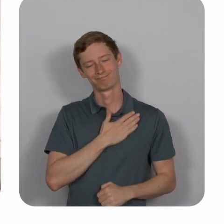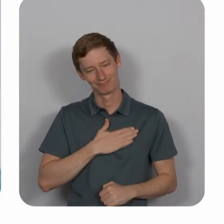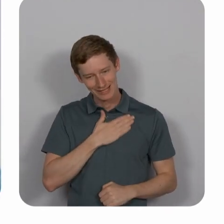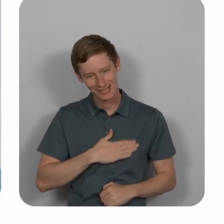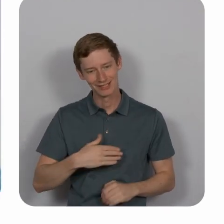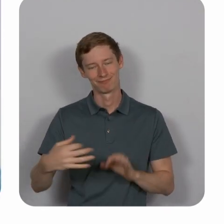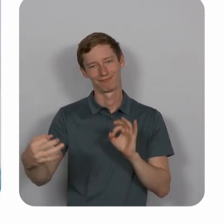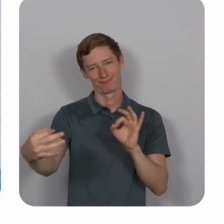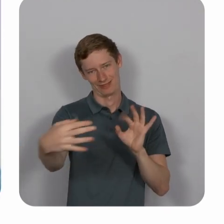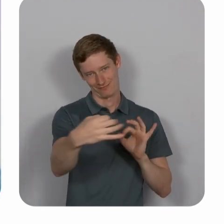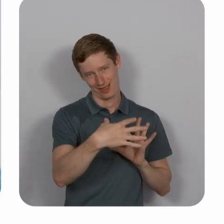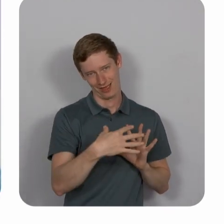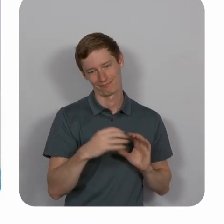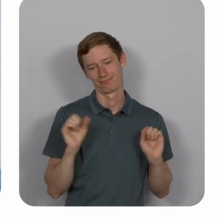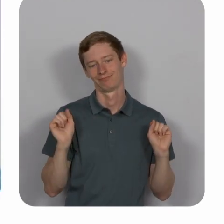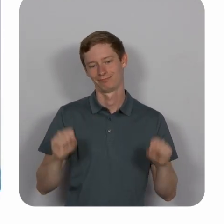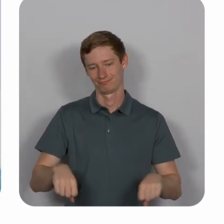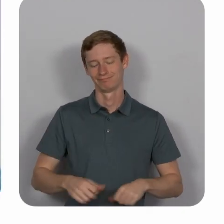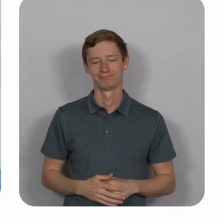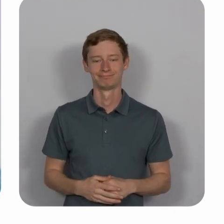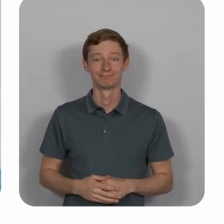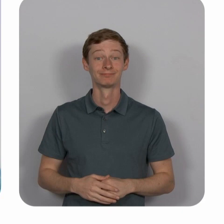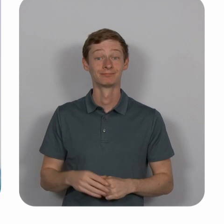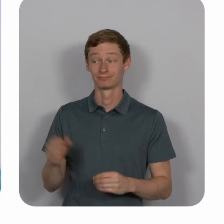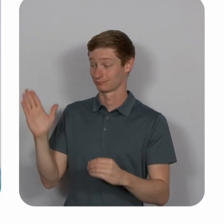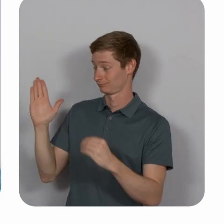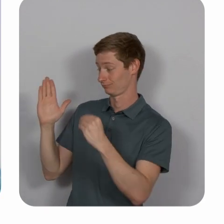And don't forget to scan this QR code.